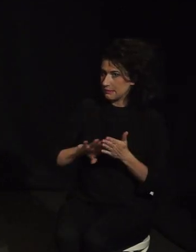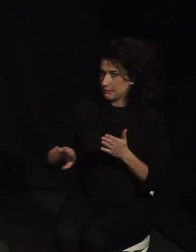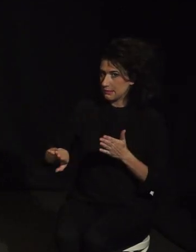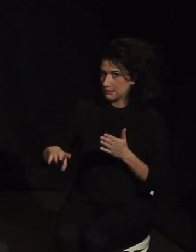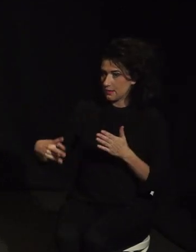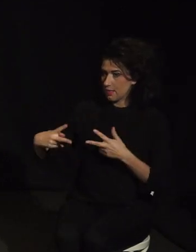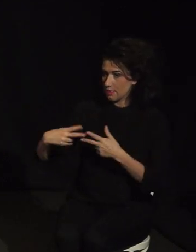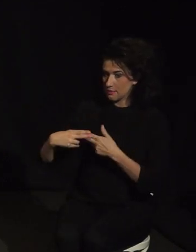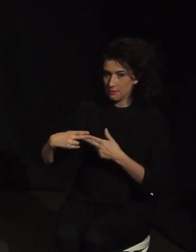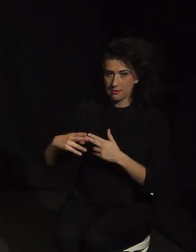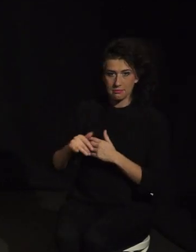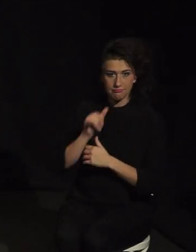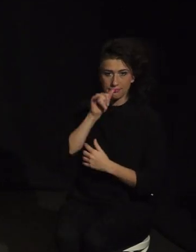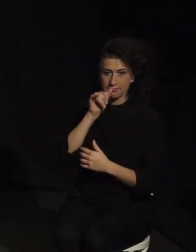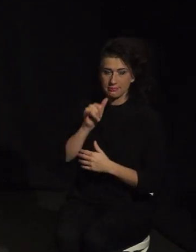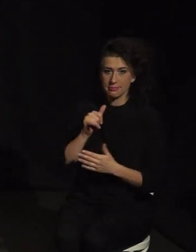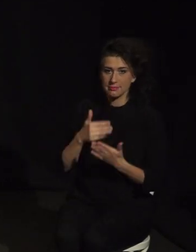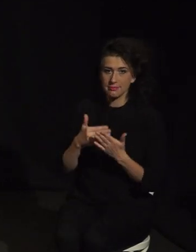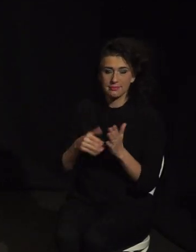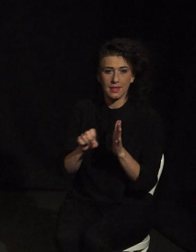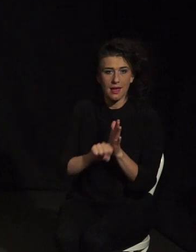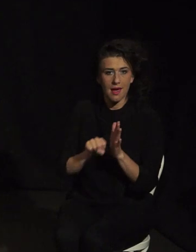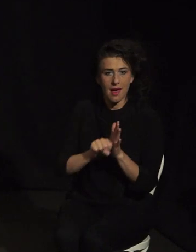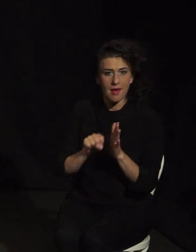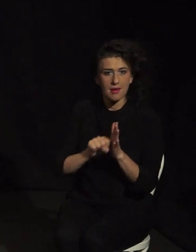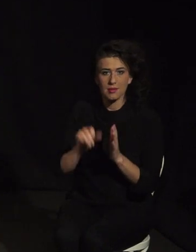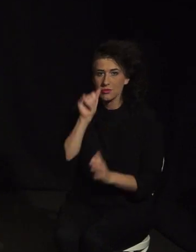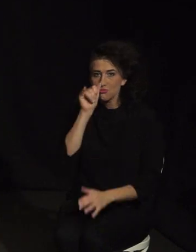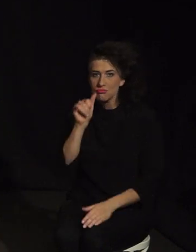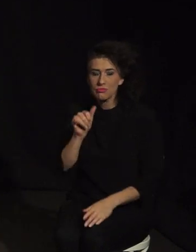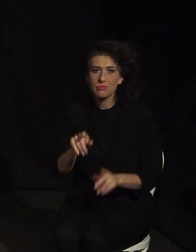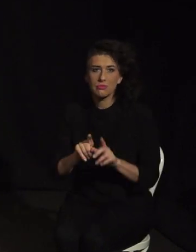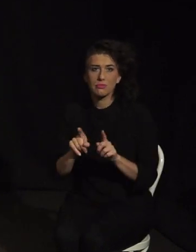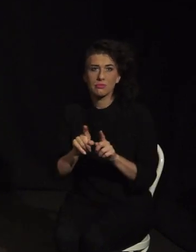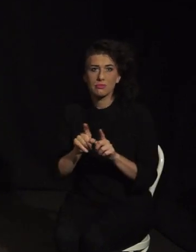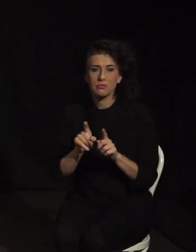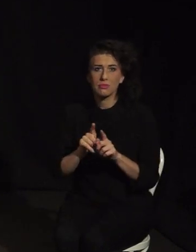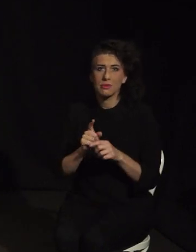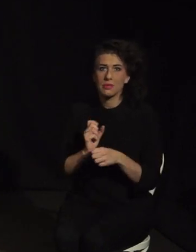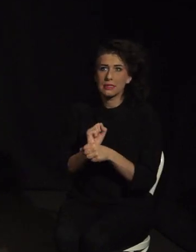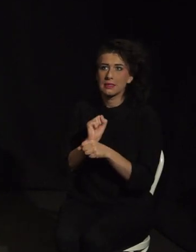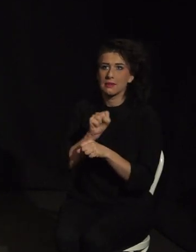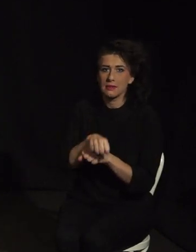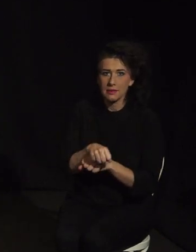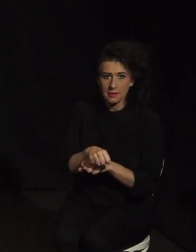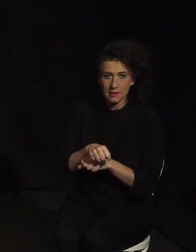I still think that an actor cannot go not through his education,